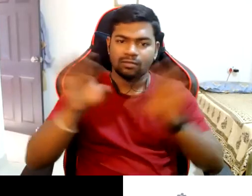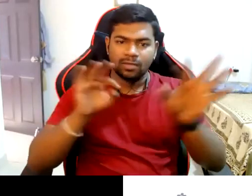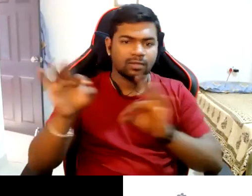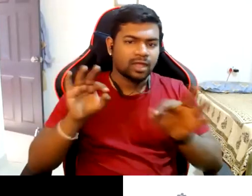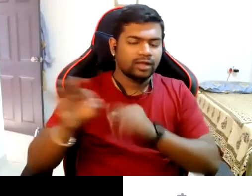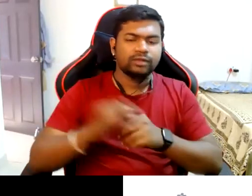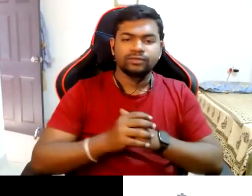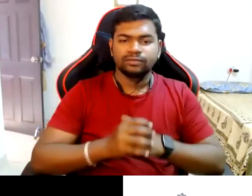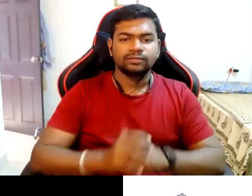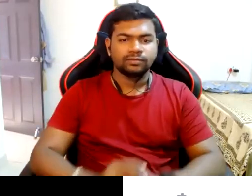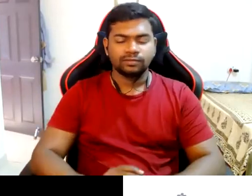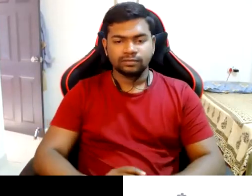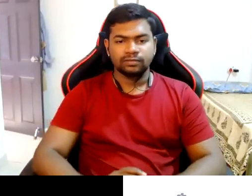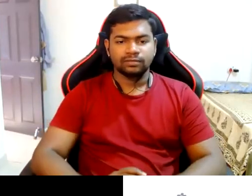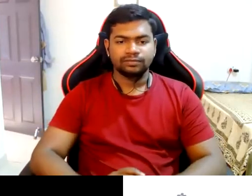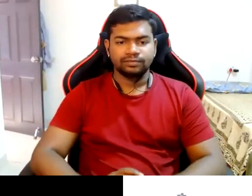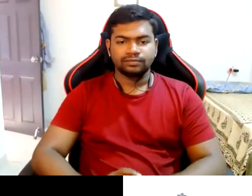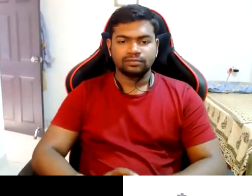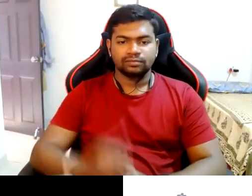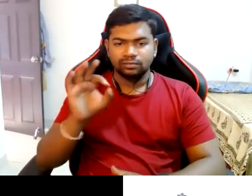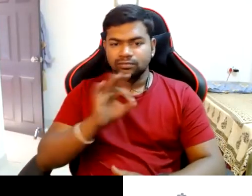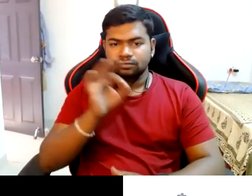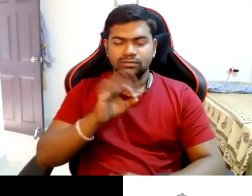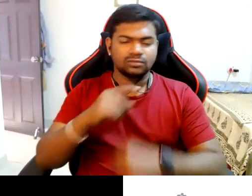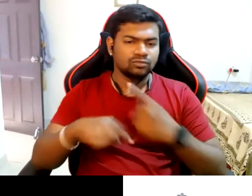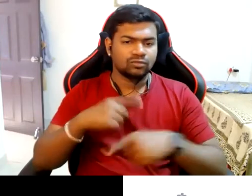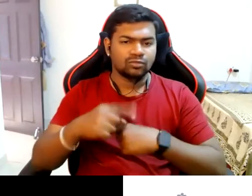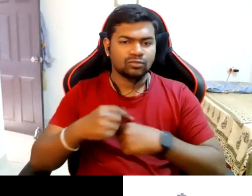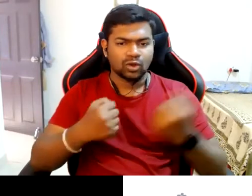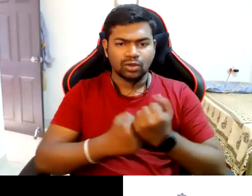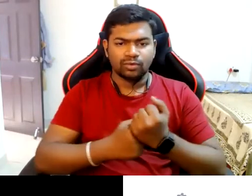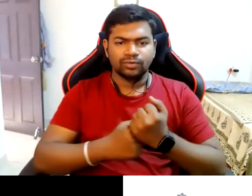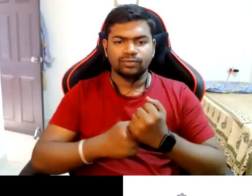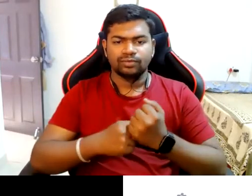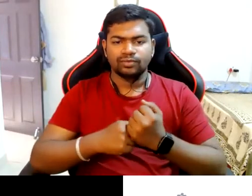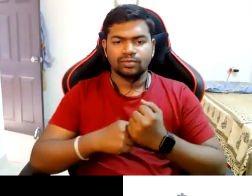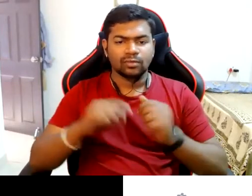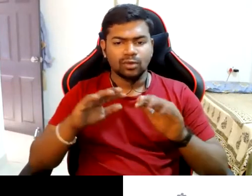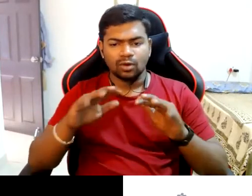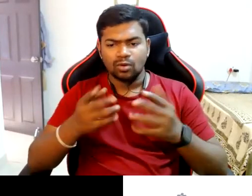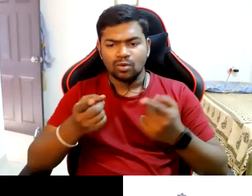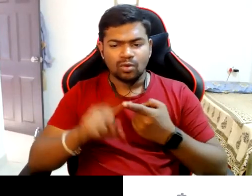and then i have told that my office was always been supportive. On what kind of Accessibility i need?